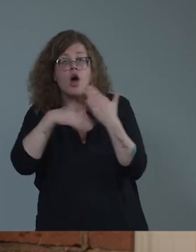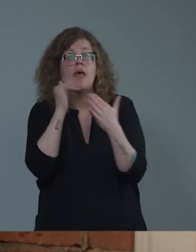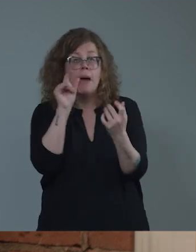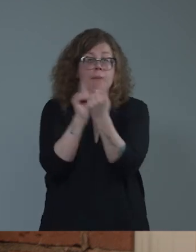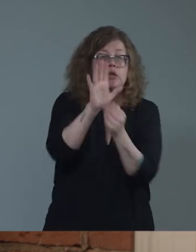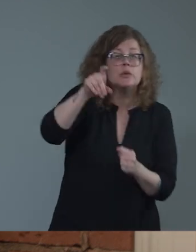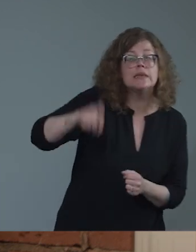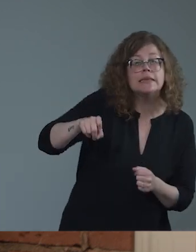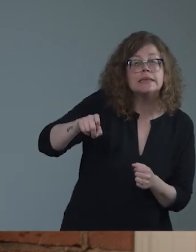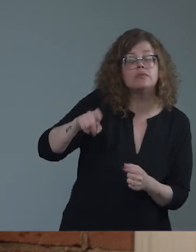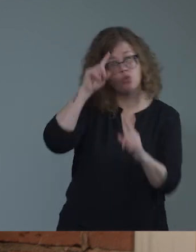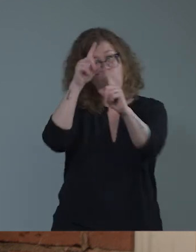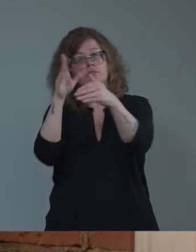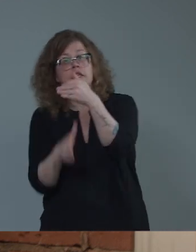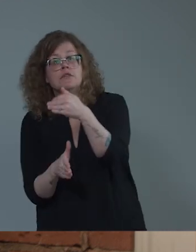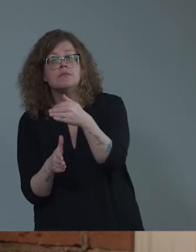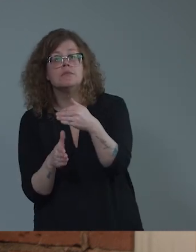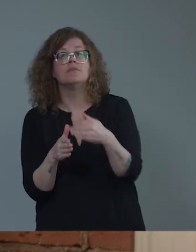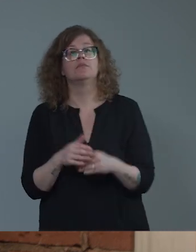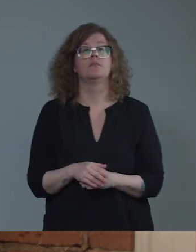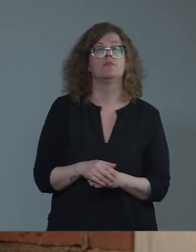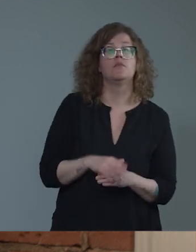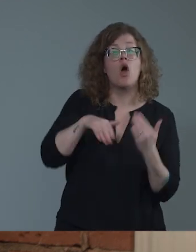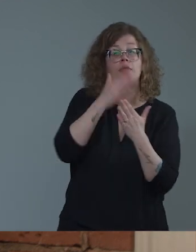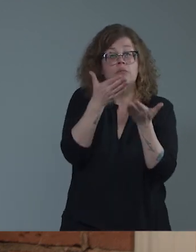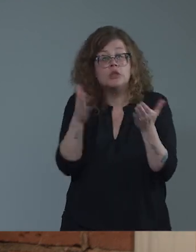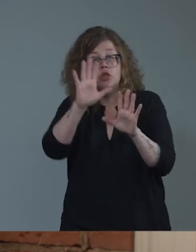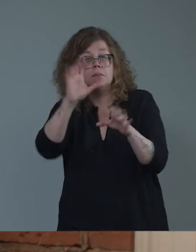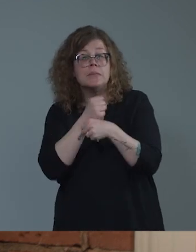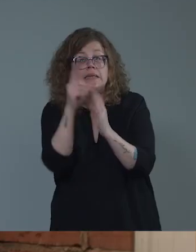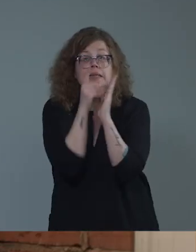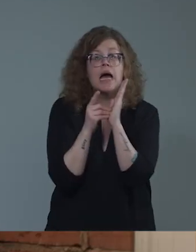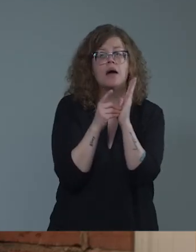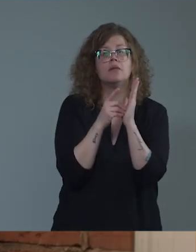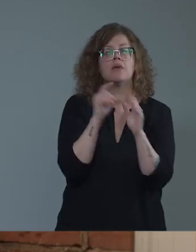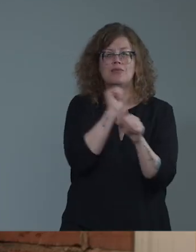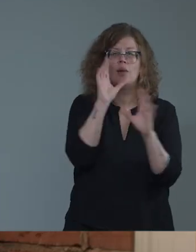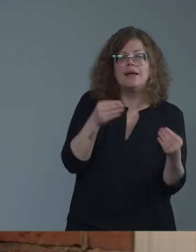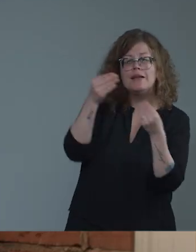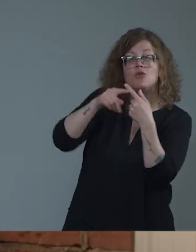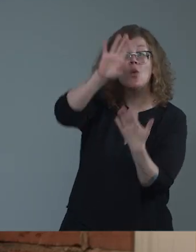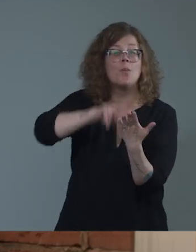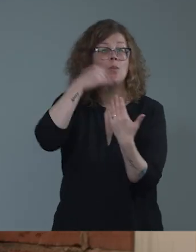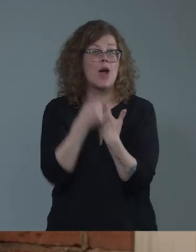the money in making it. And the check point is to make sure that that concept meets the needs of the